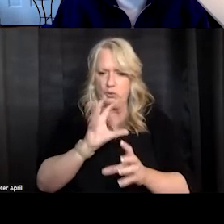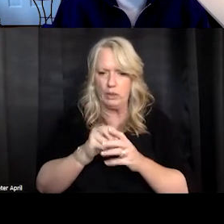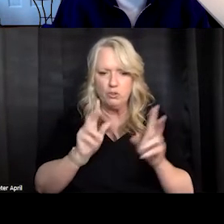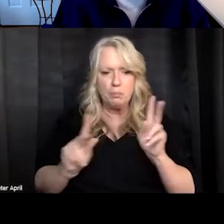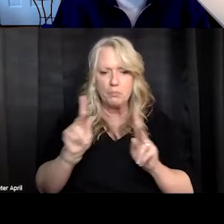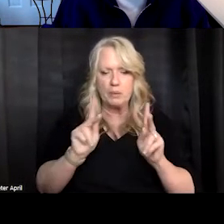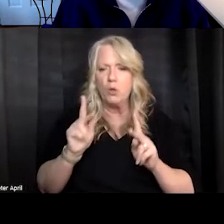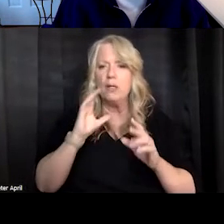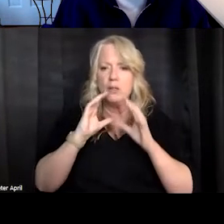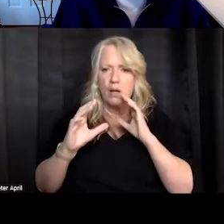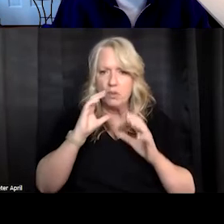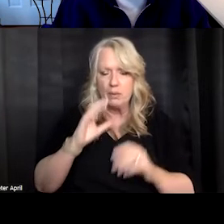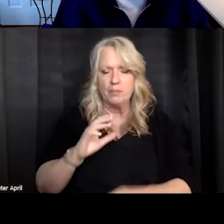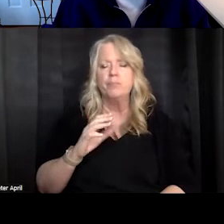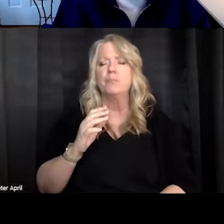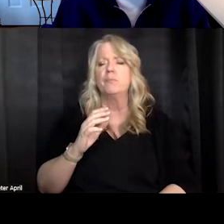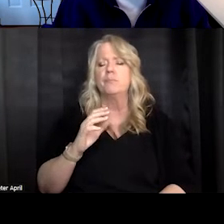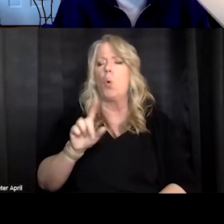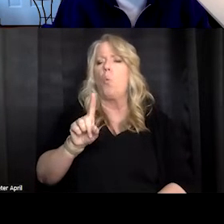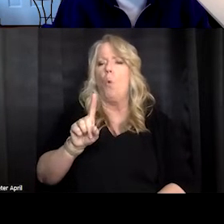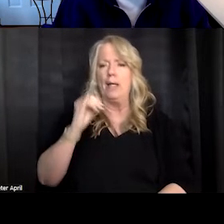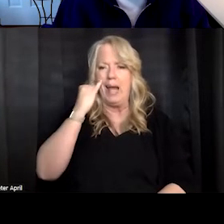STATING, THINGS IN PLAIN LANGUAGE, CERTAINLY